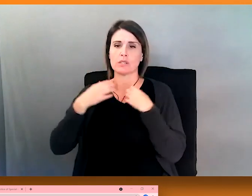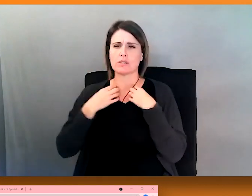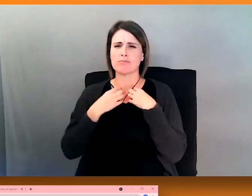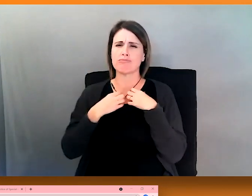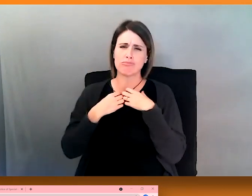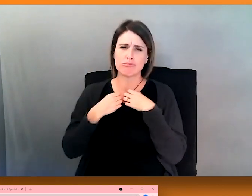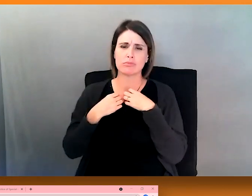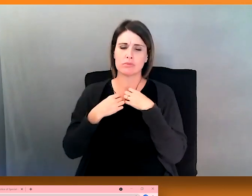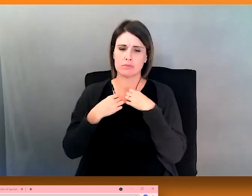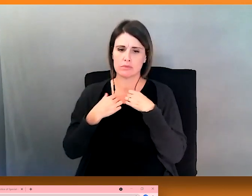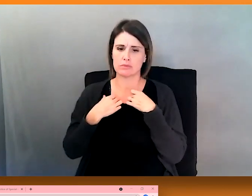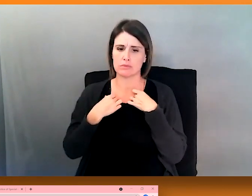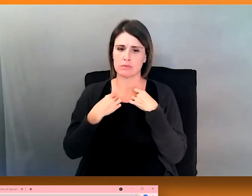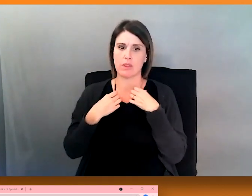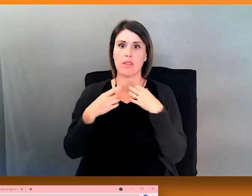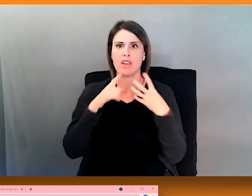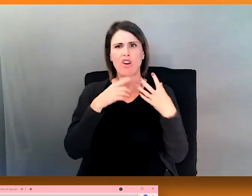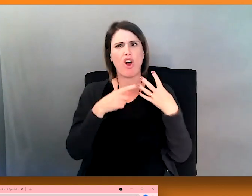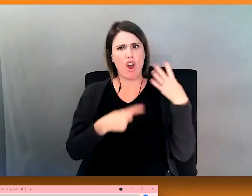There are other features